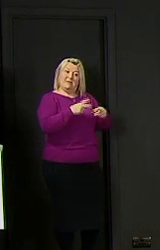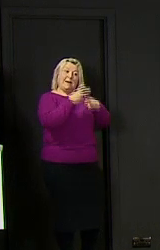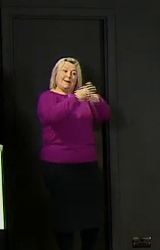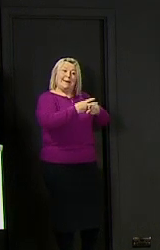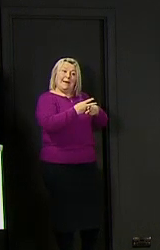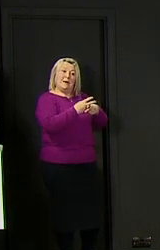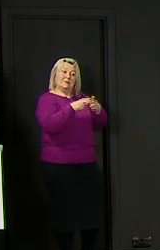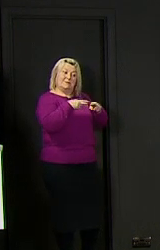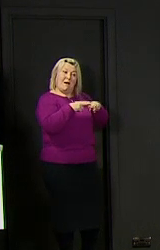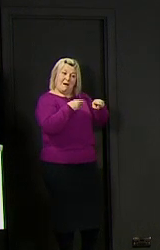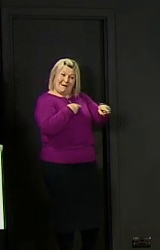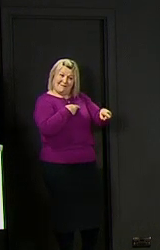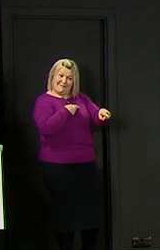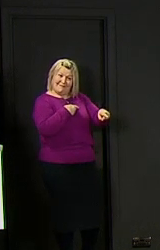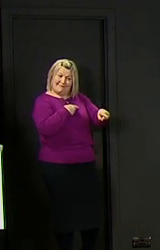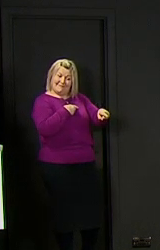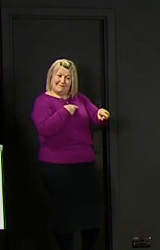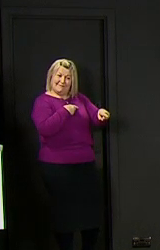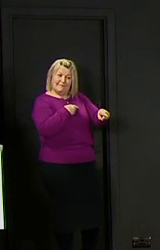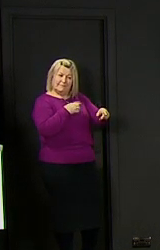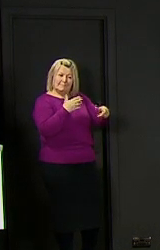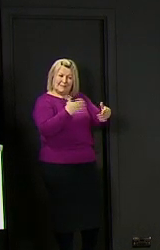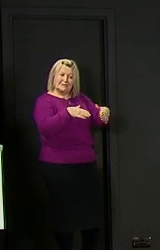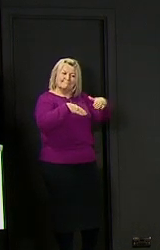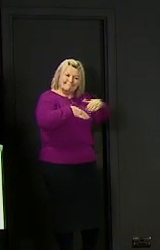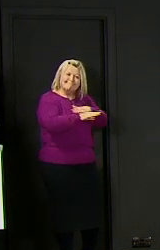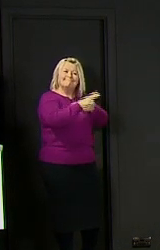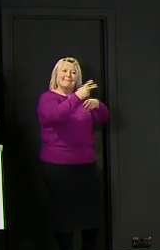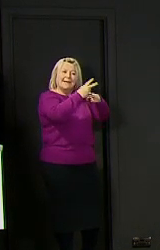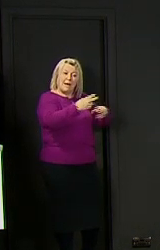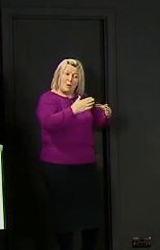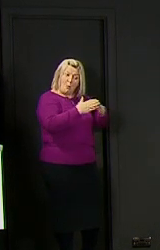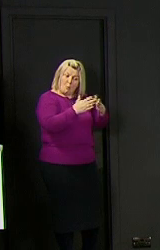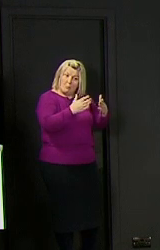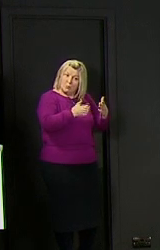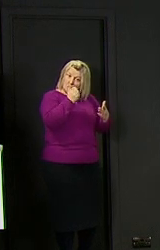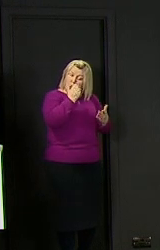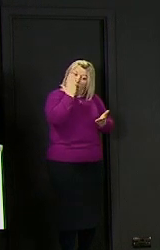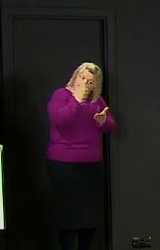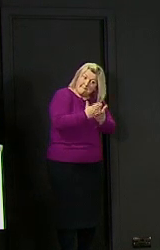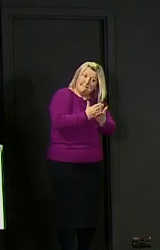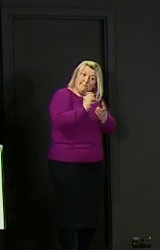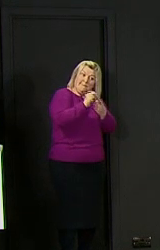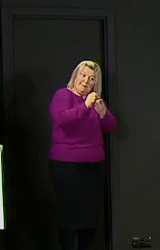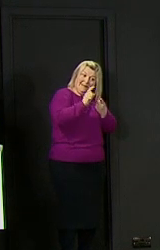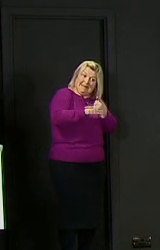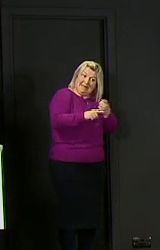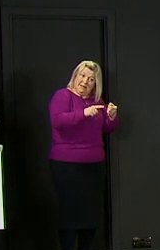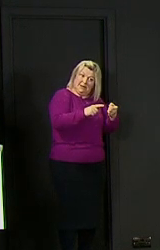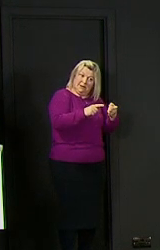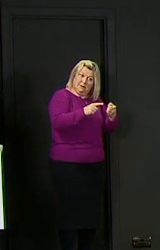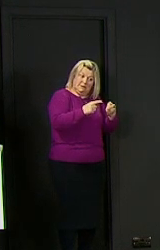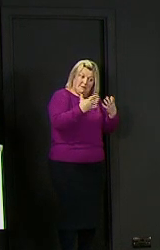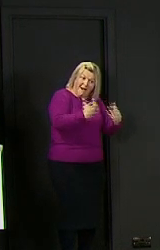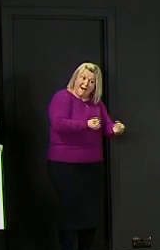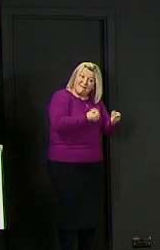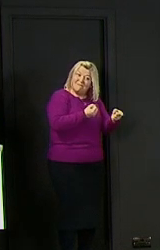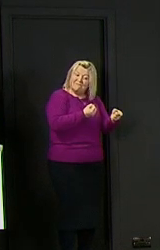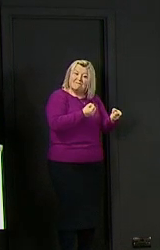we know if that person had been provided with the correct PPE equipment and what is to be